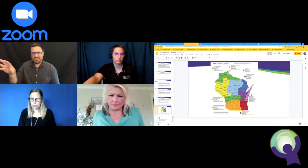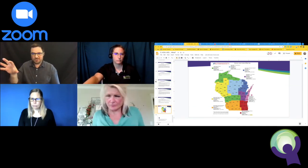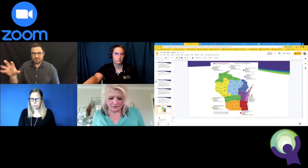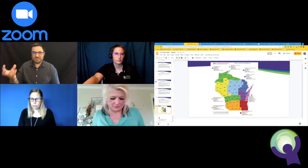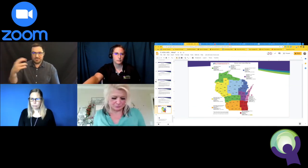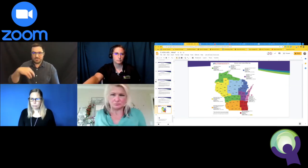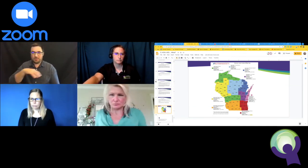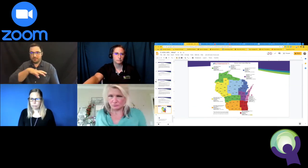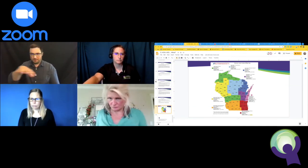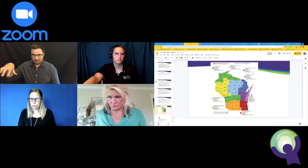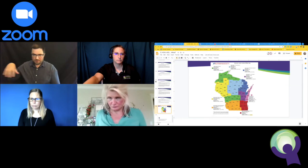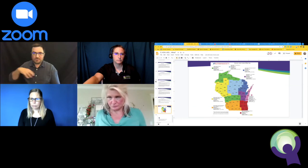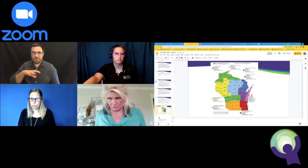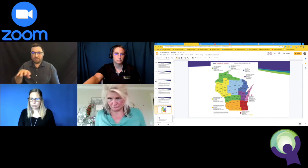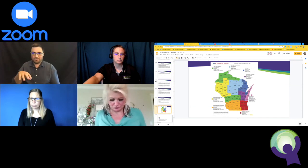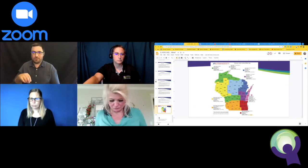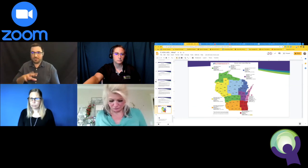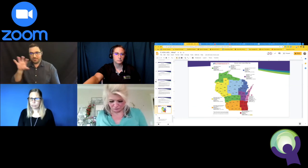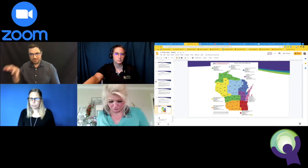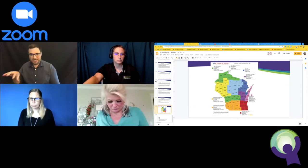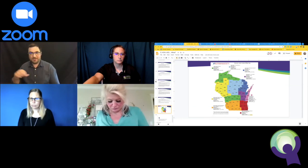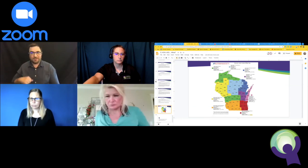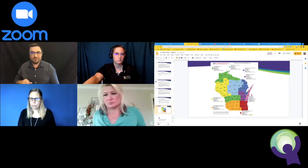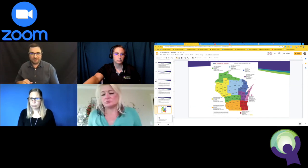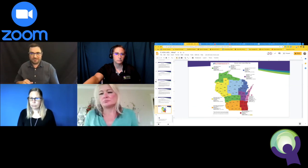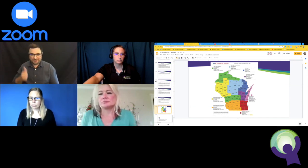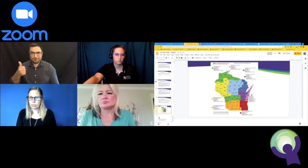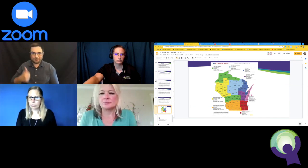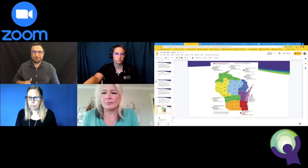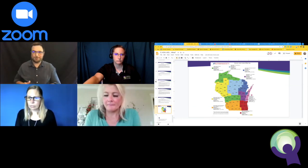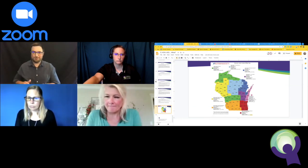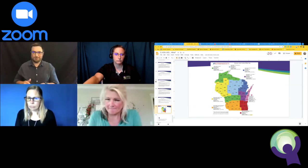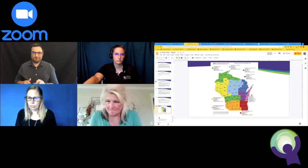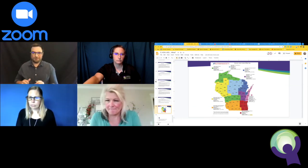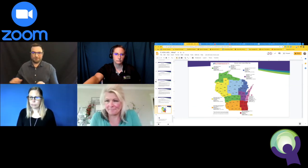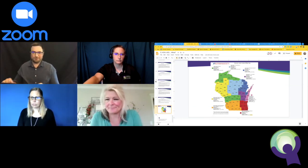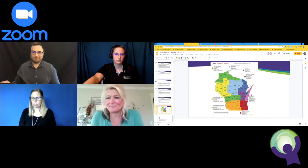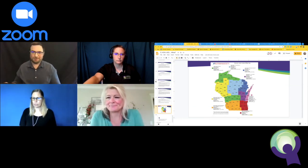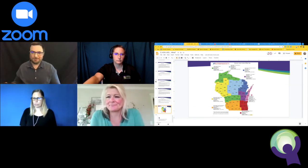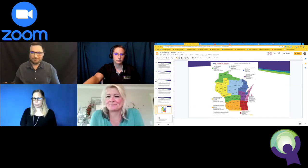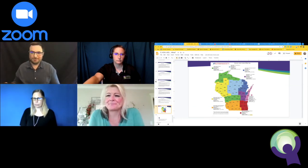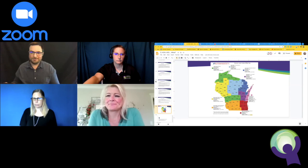religious organizations but general frame organizations can definitely assist.